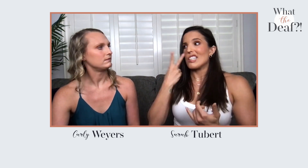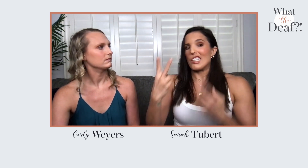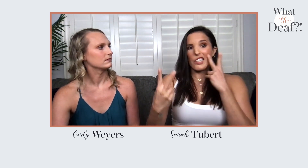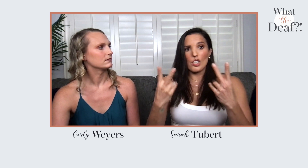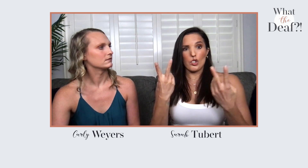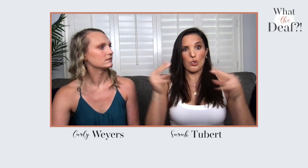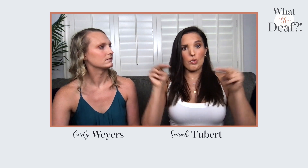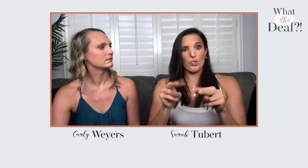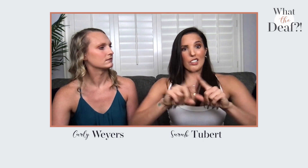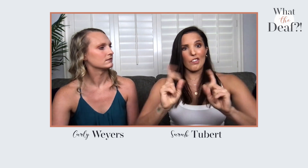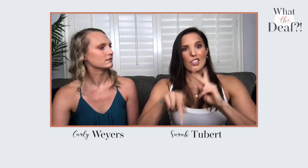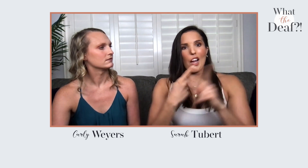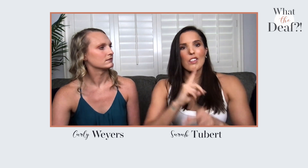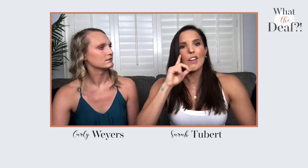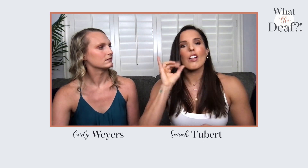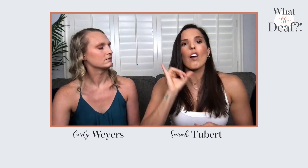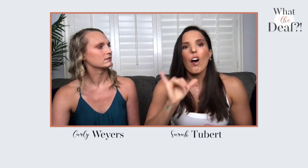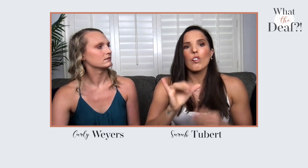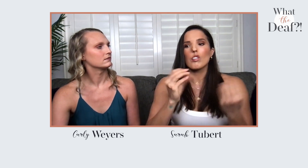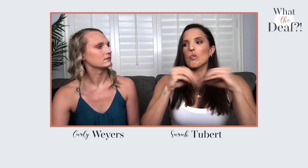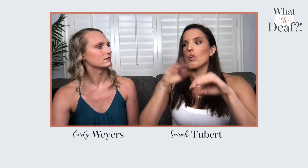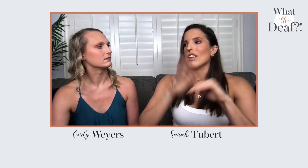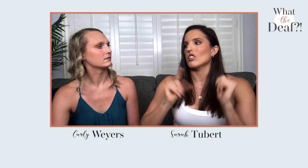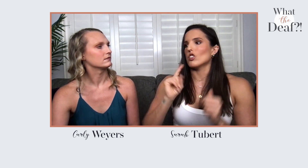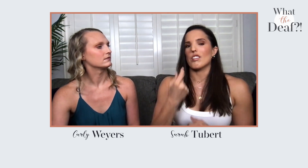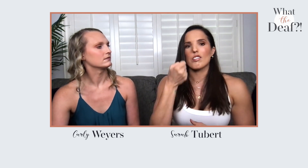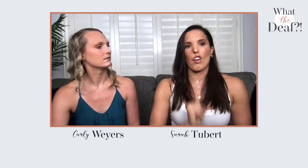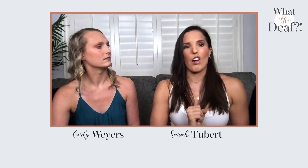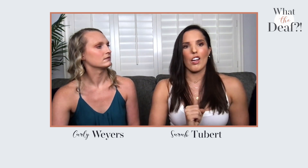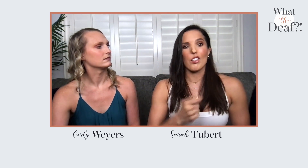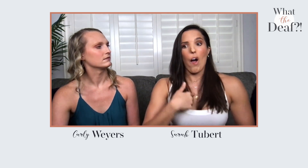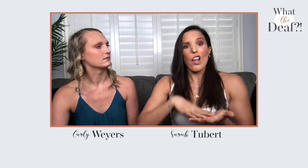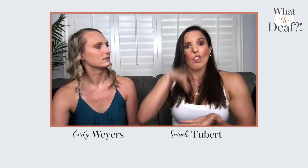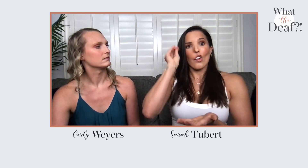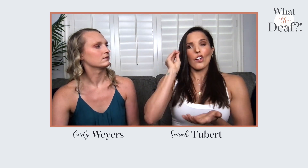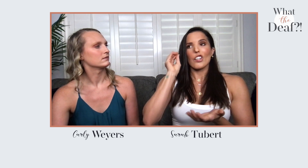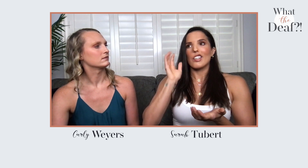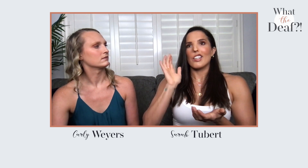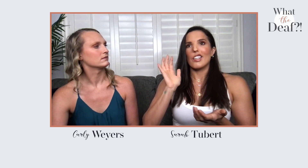And now they see two different perspectives and two different types of deaf individuals, they're like, "Oh, it's more than just Sarah."